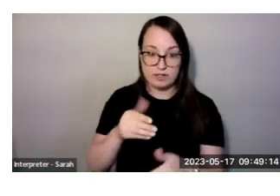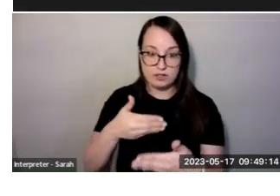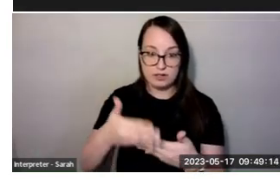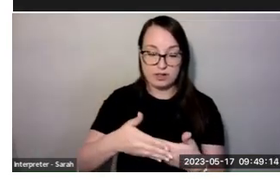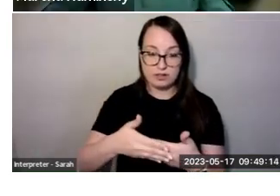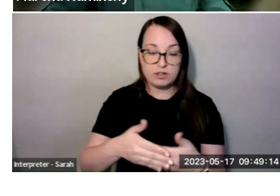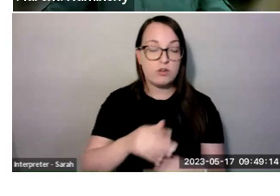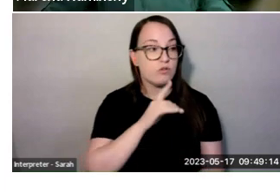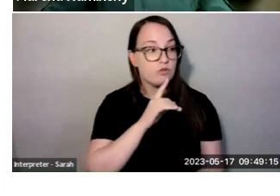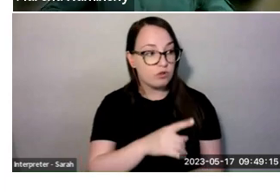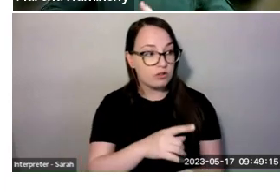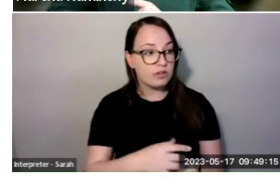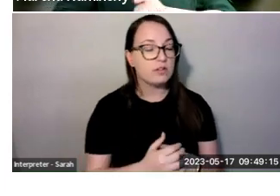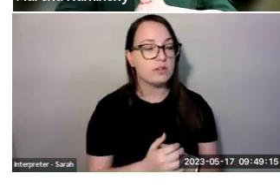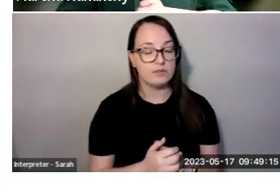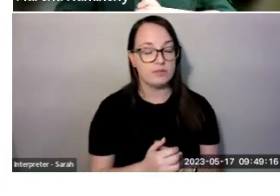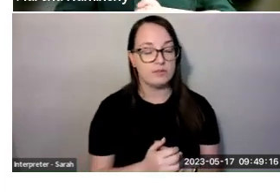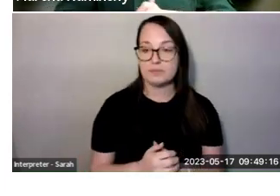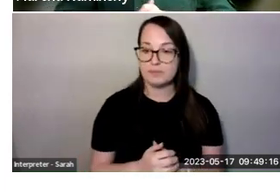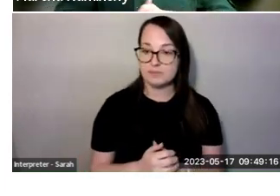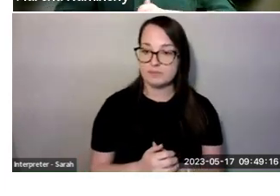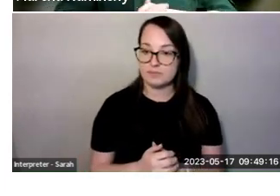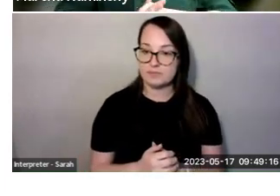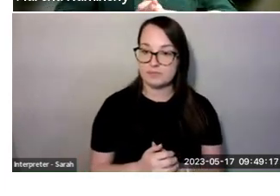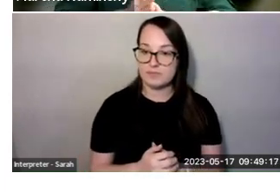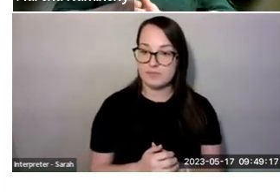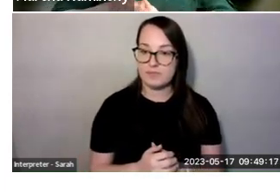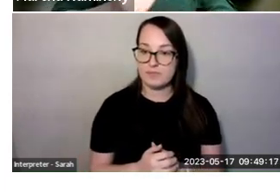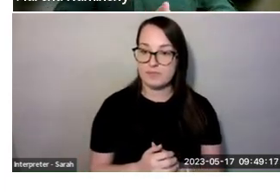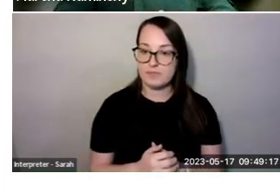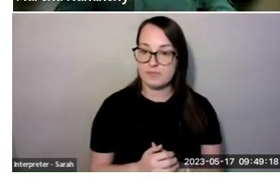Magan: I can answer that too. Marena, do you want to take that next?